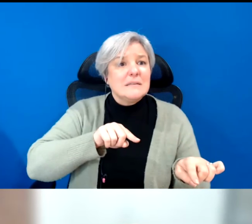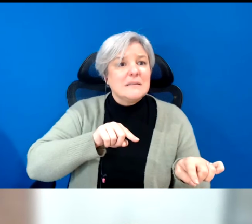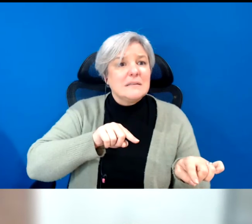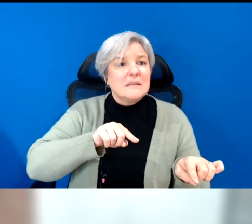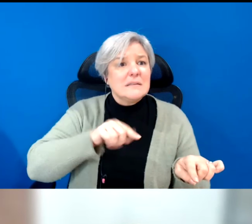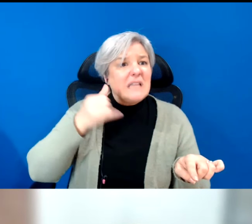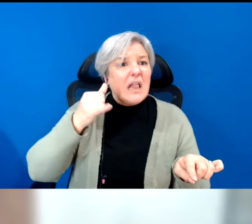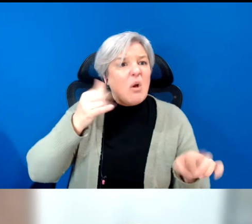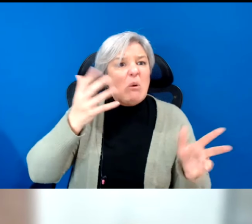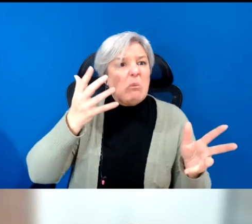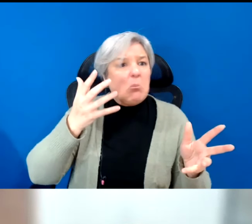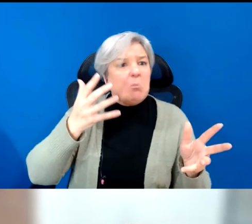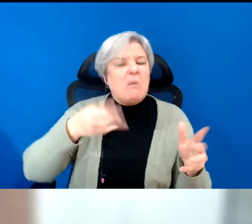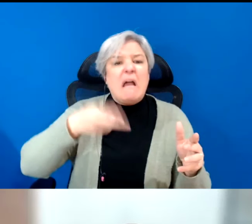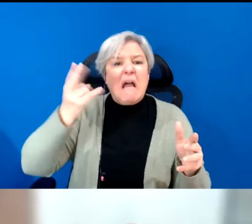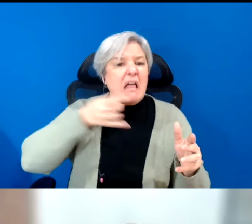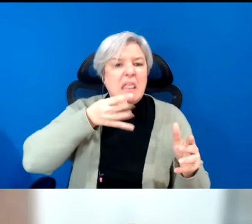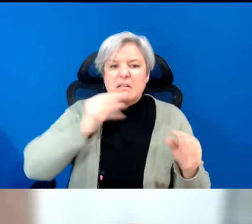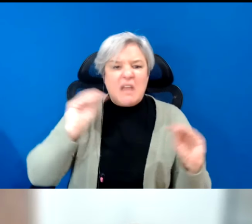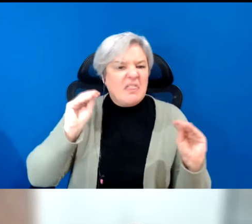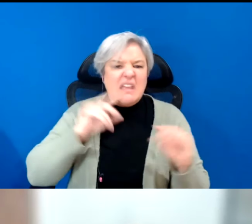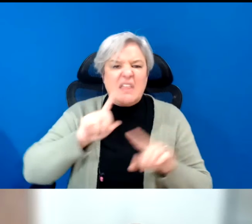No, no, because it's pretty straight forward.